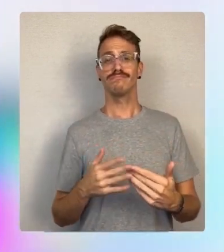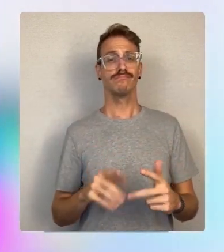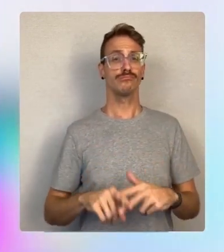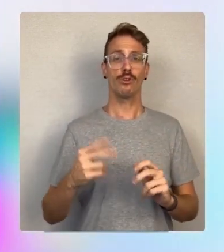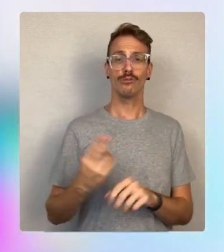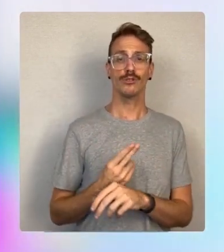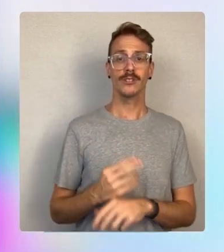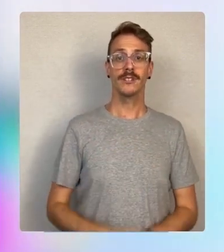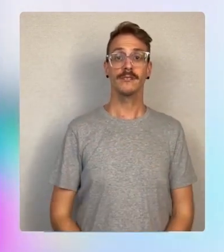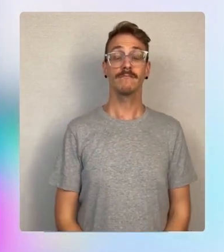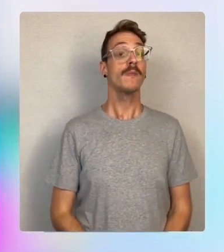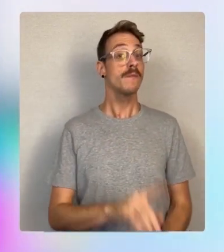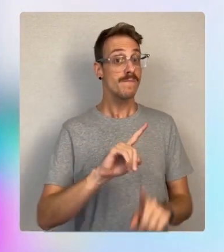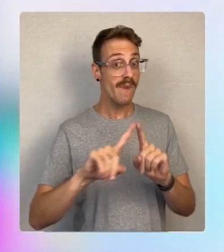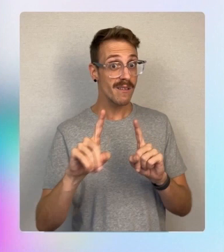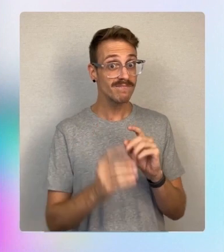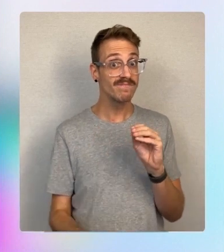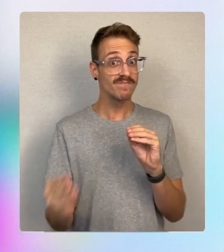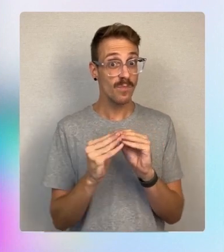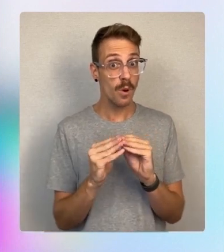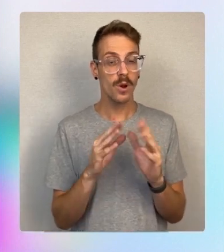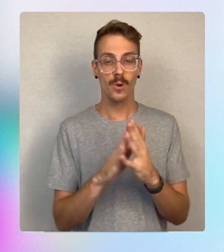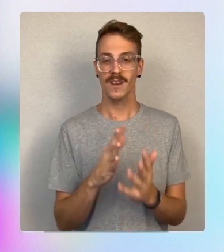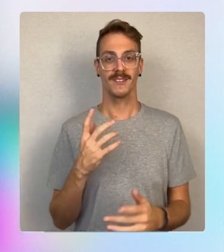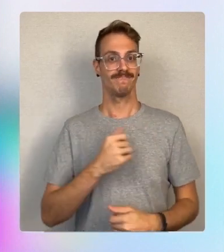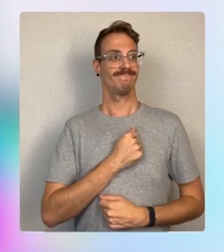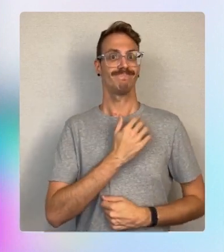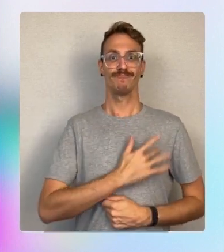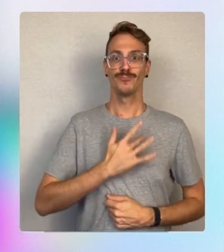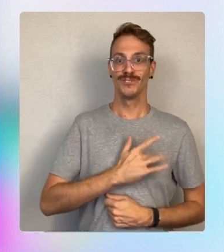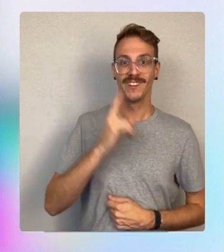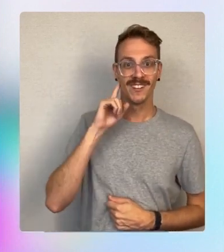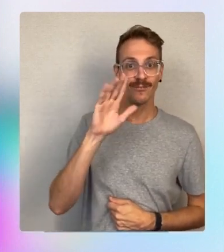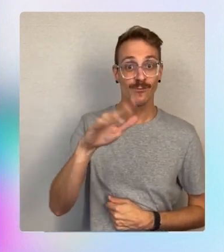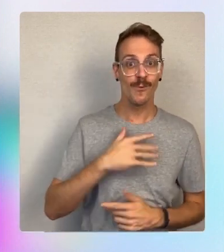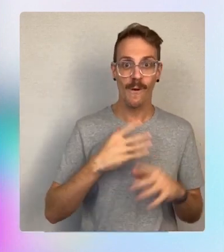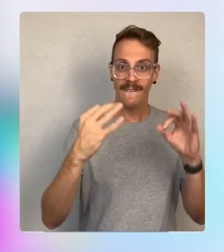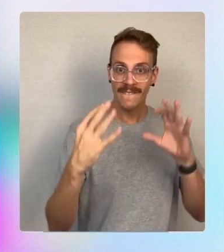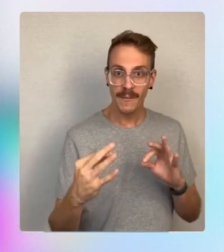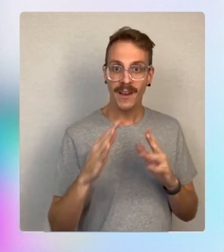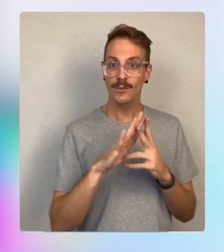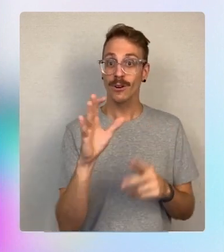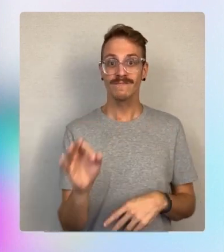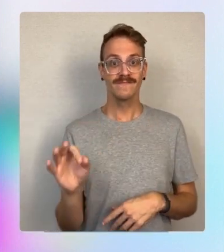But even more so, we appreciate your feedback and feature requests, so a huge thank you